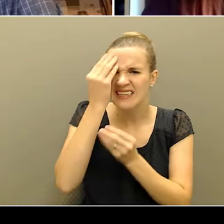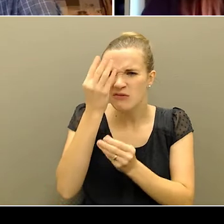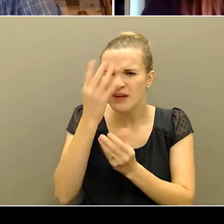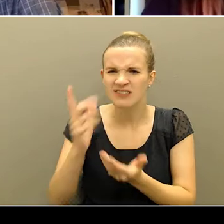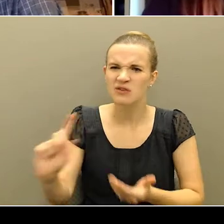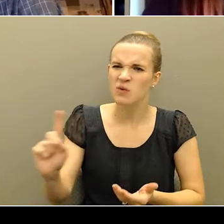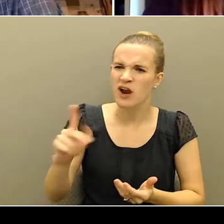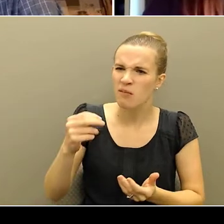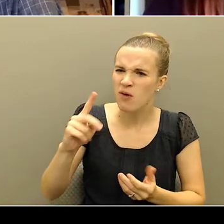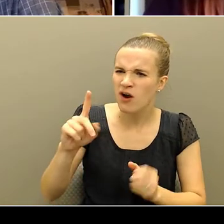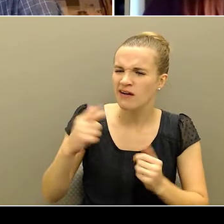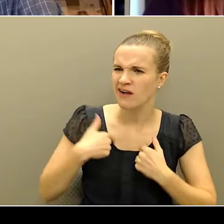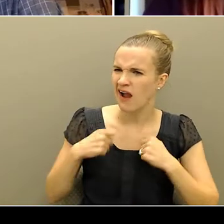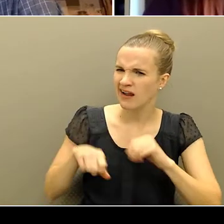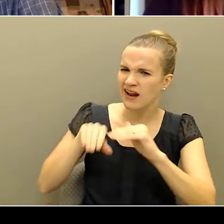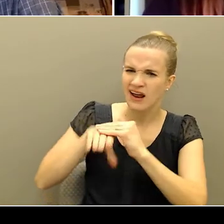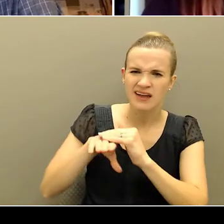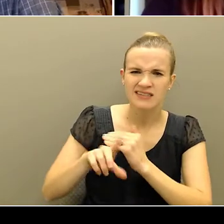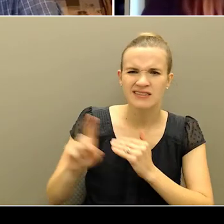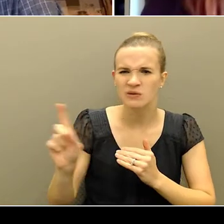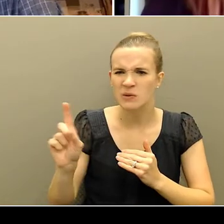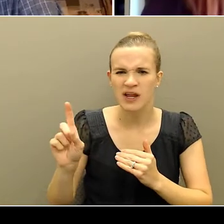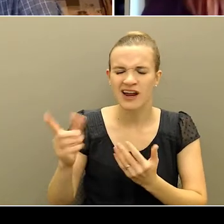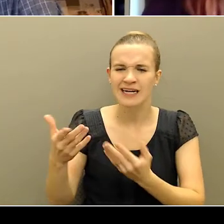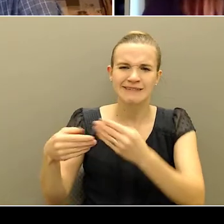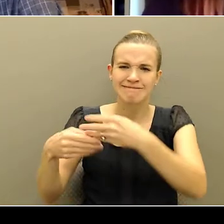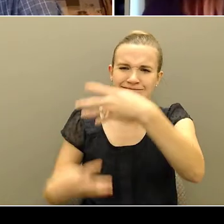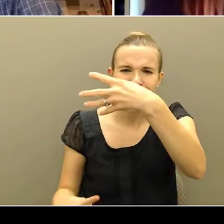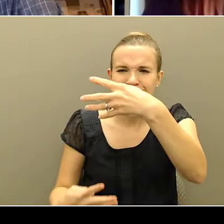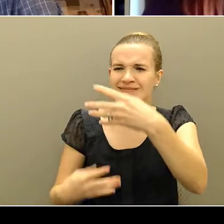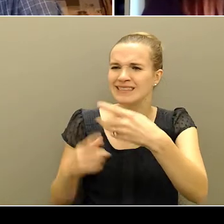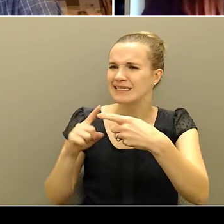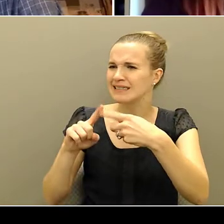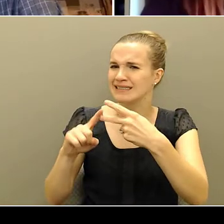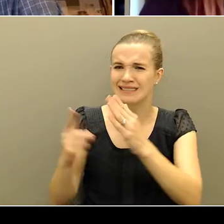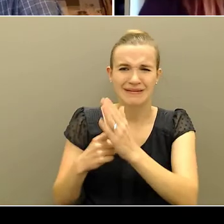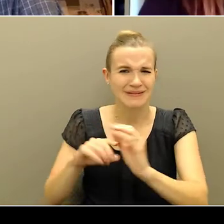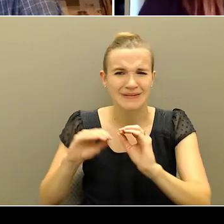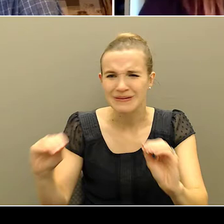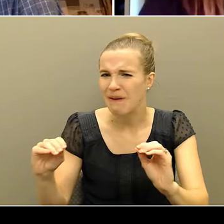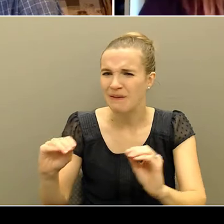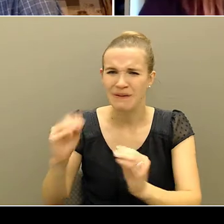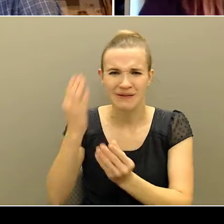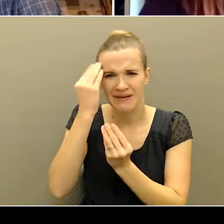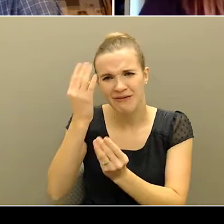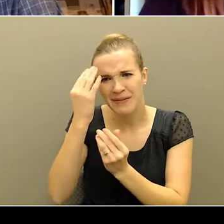be extremely hard to find, if at all existed. And when I would go to Ranger